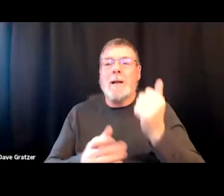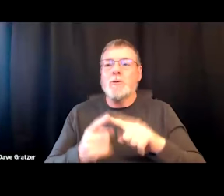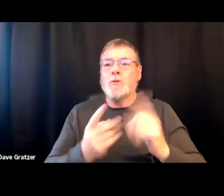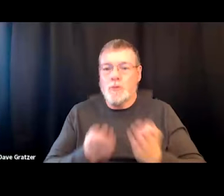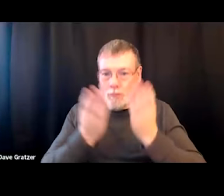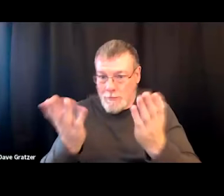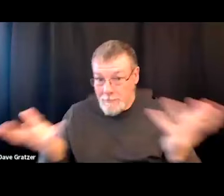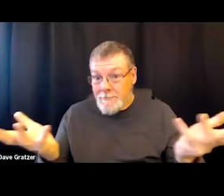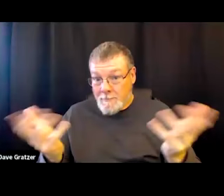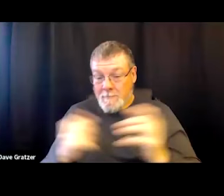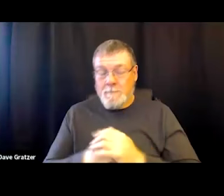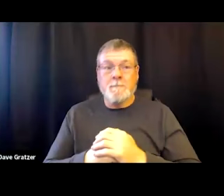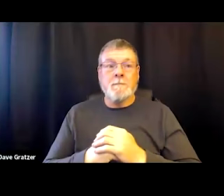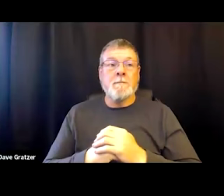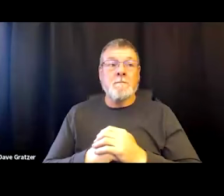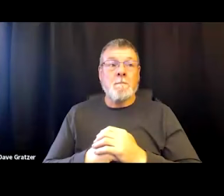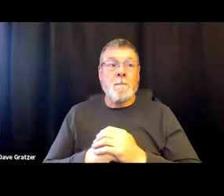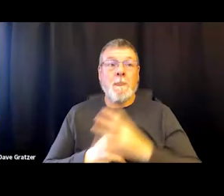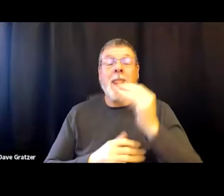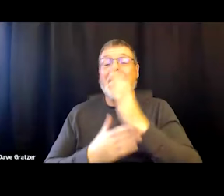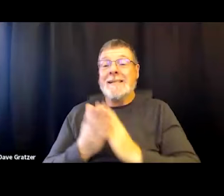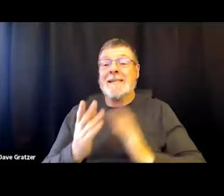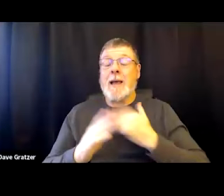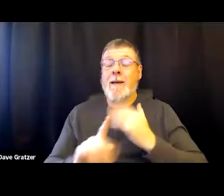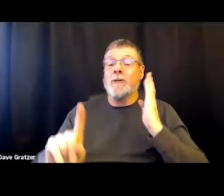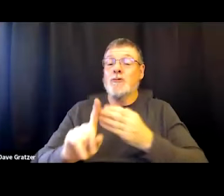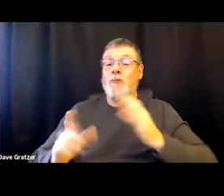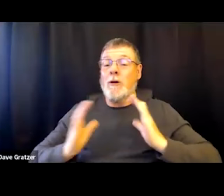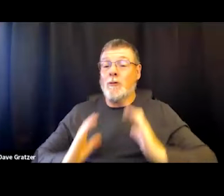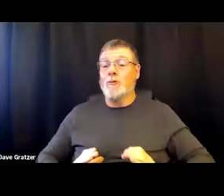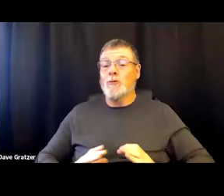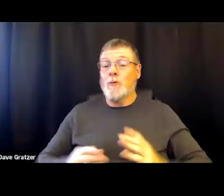And then we have some instruments that have direct to consumer marketing of instruments